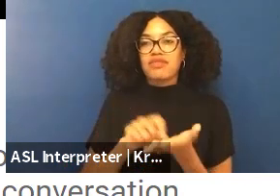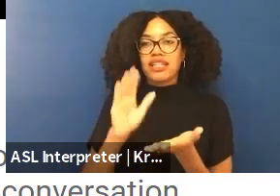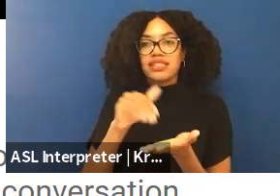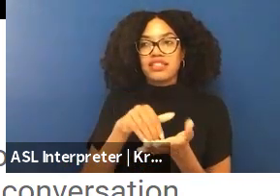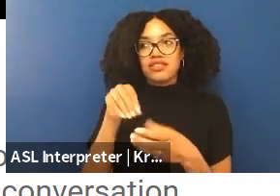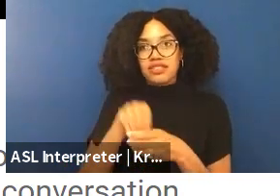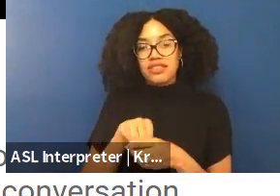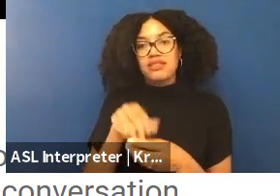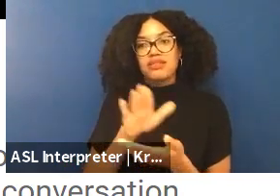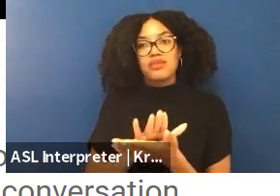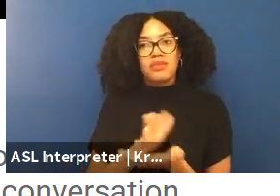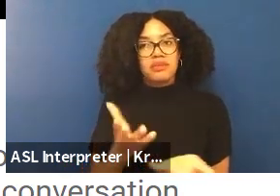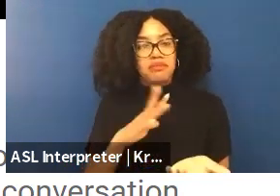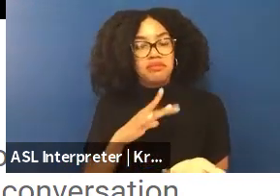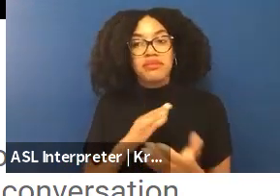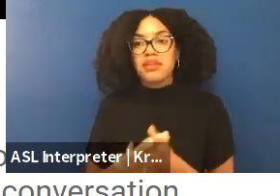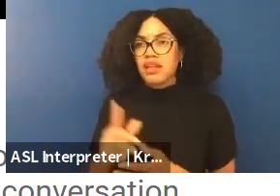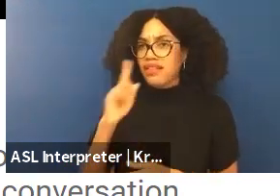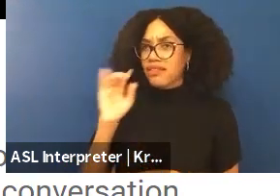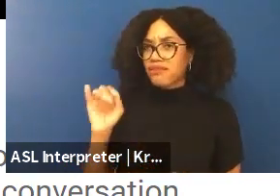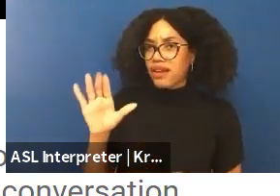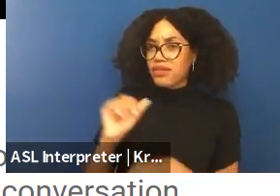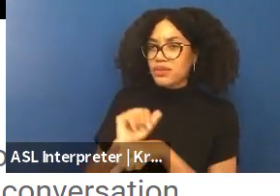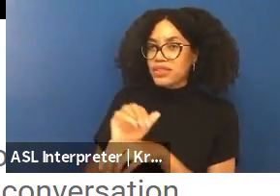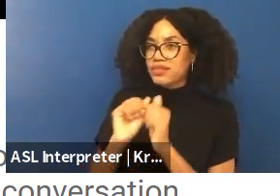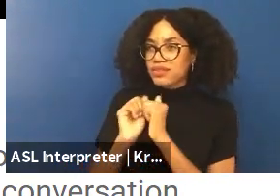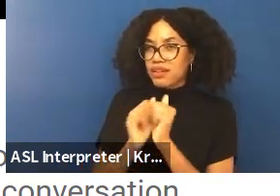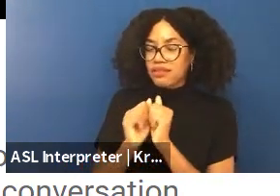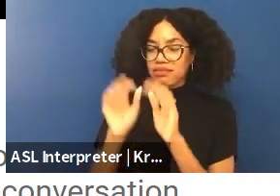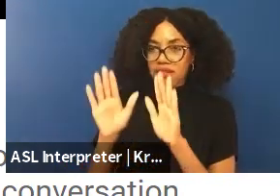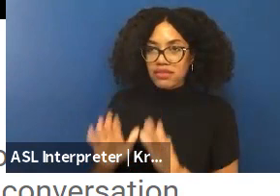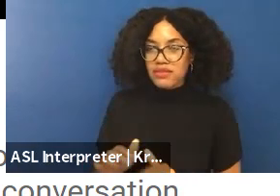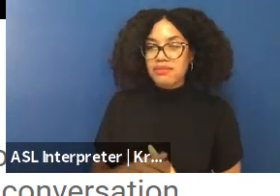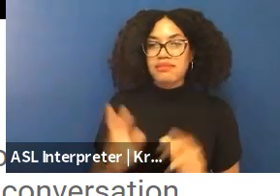together-- I mean it is a great idea: the whole idea of the buy-in because I've struggled as well